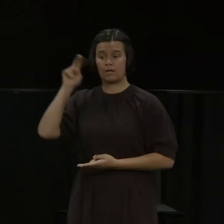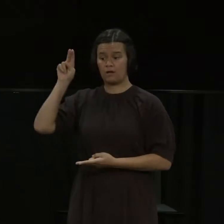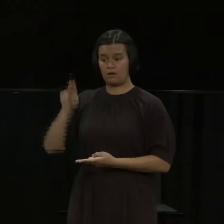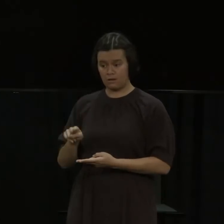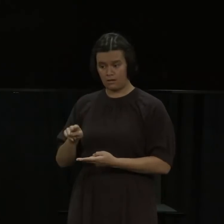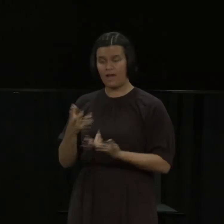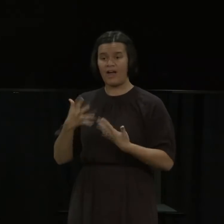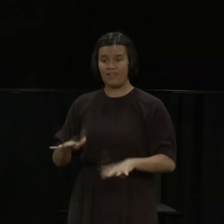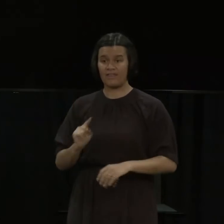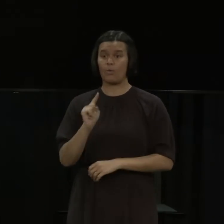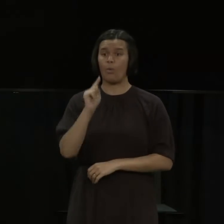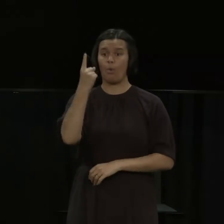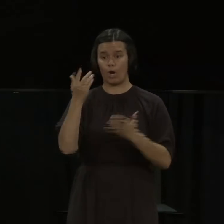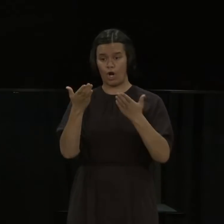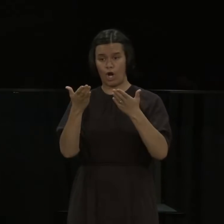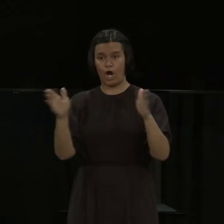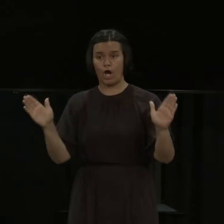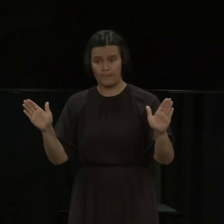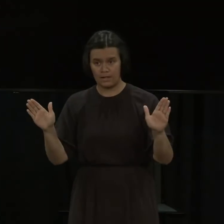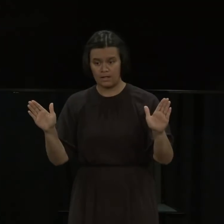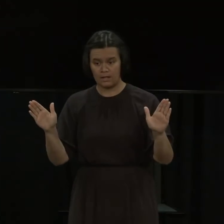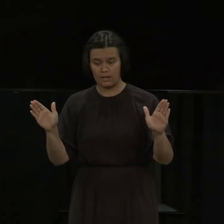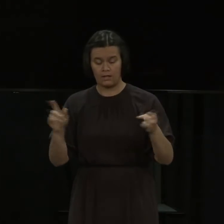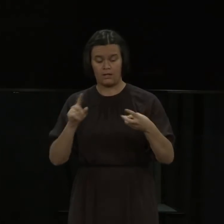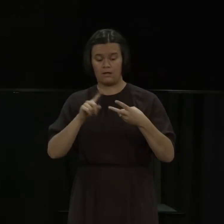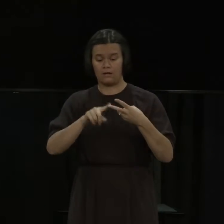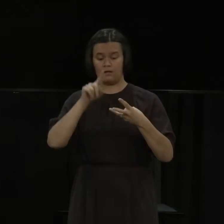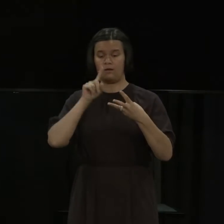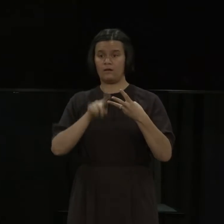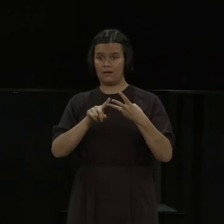That increases the risk of transmission.